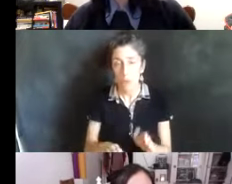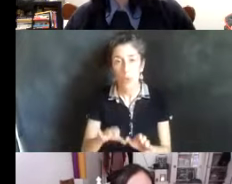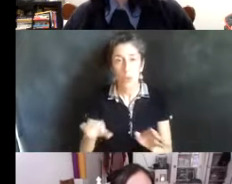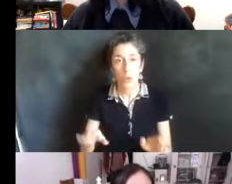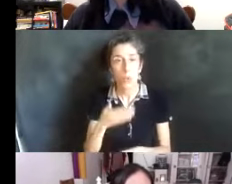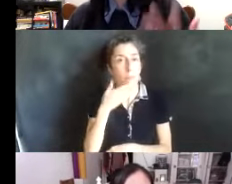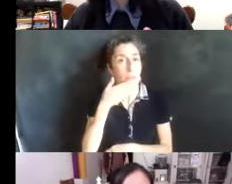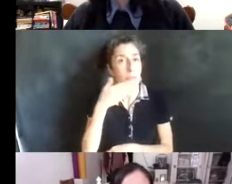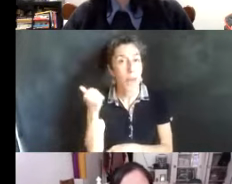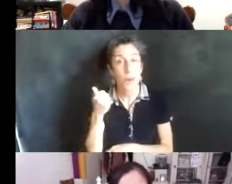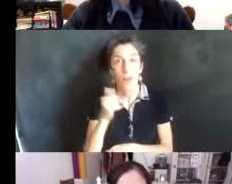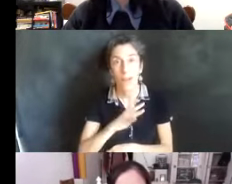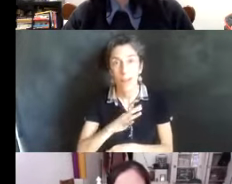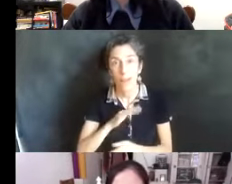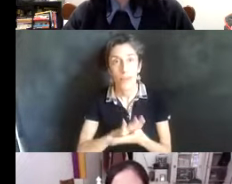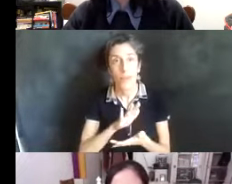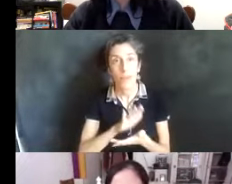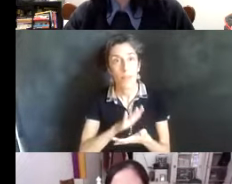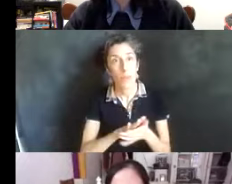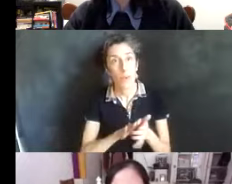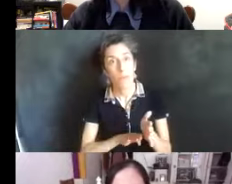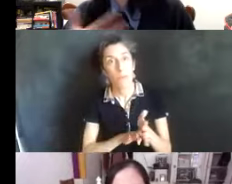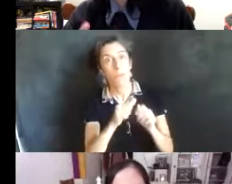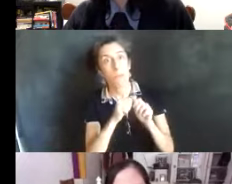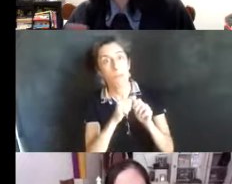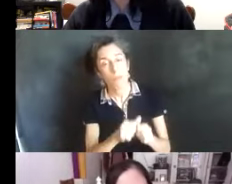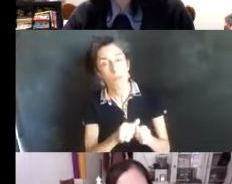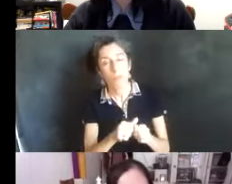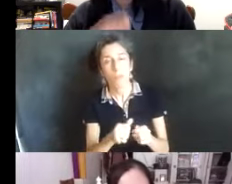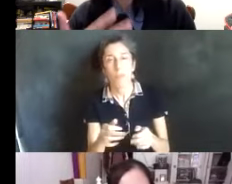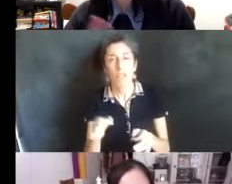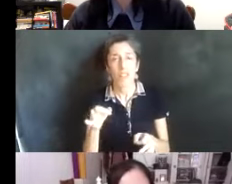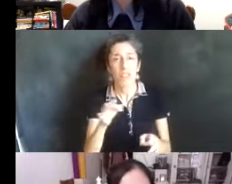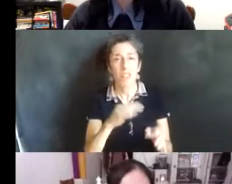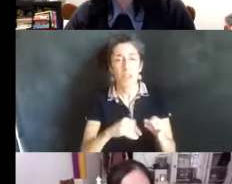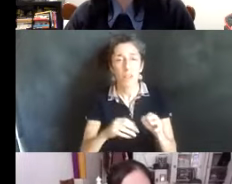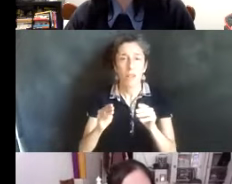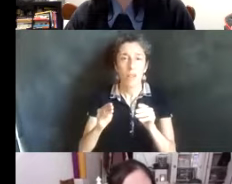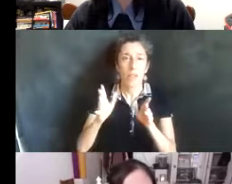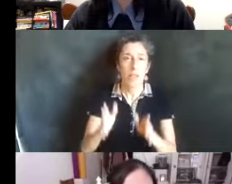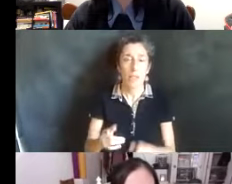dictating to them how like how they should improve and how they can do better in class.